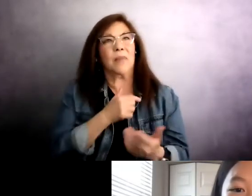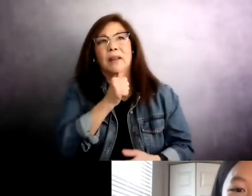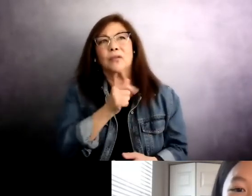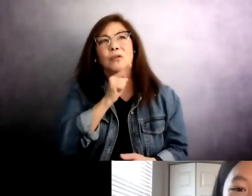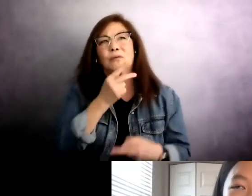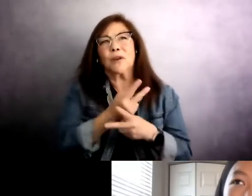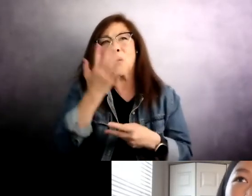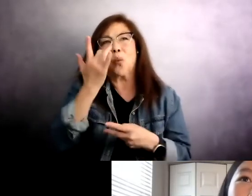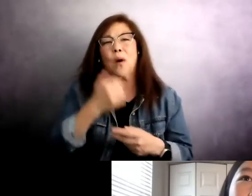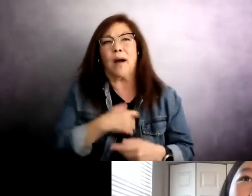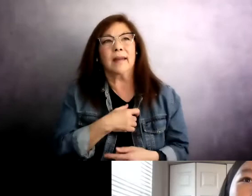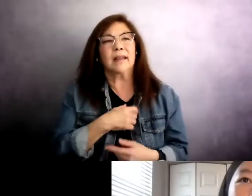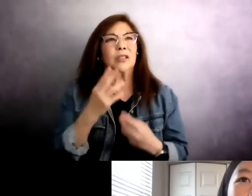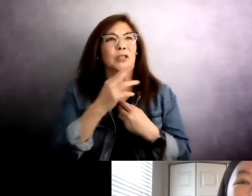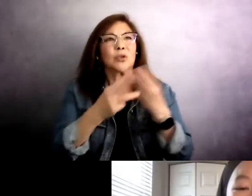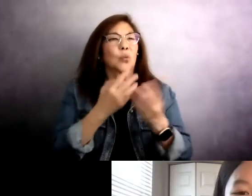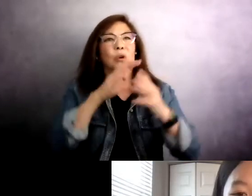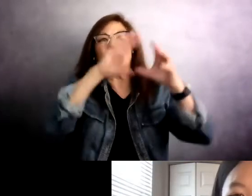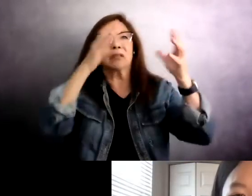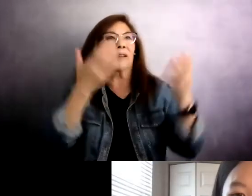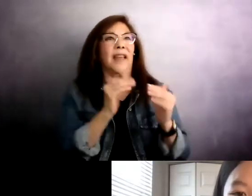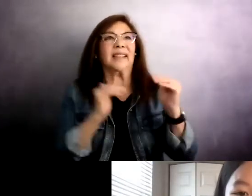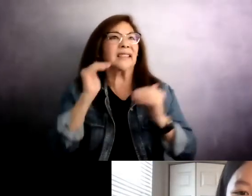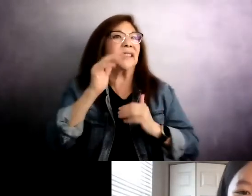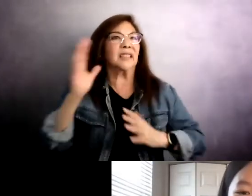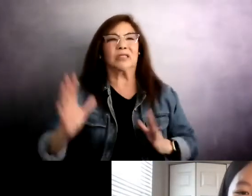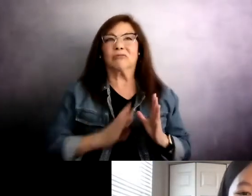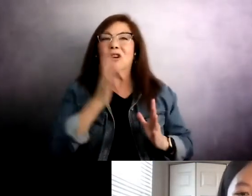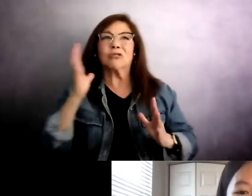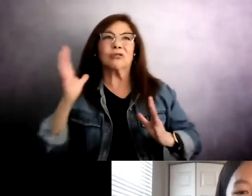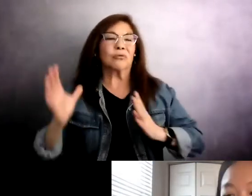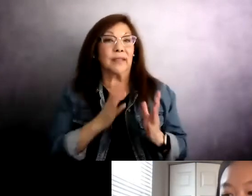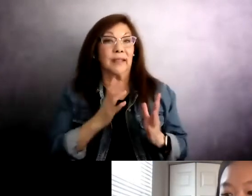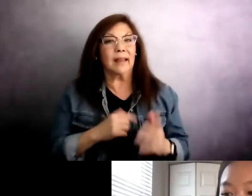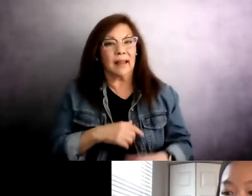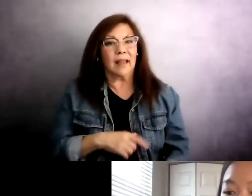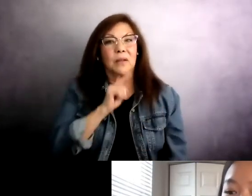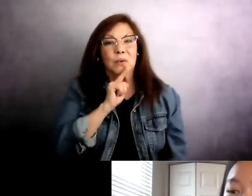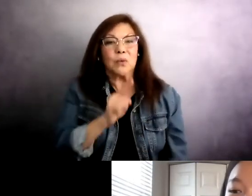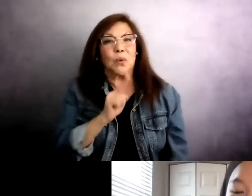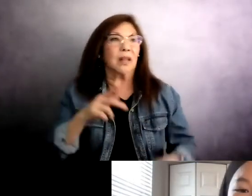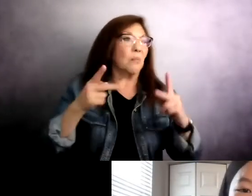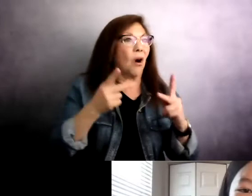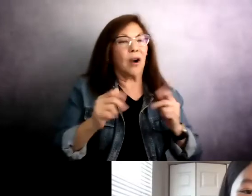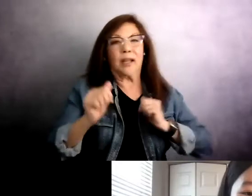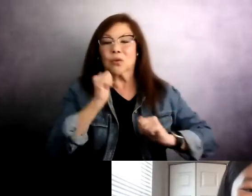Because it was this role of access and luxury, and frivolous parties and drama, and it is